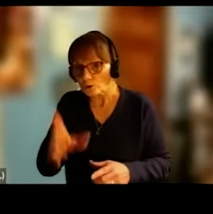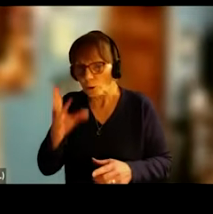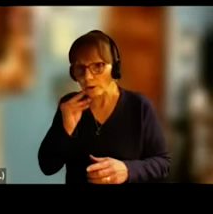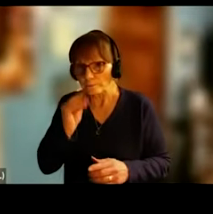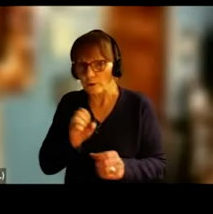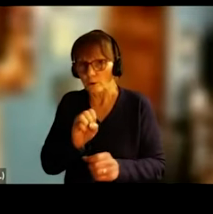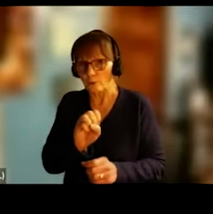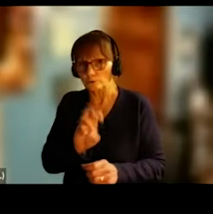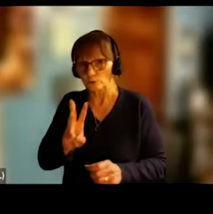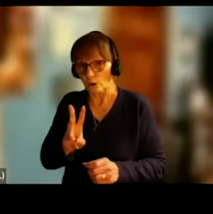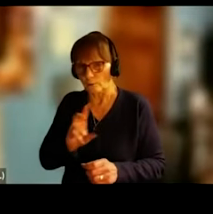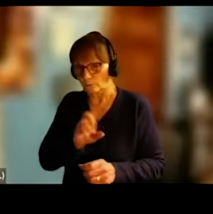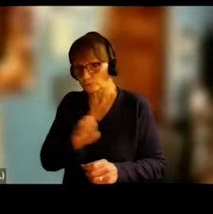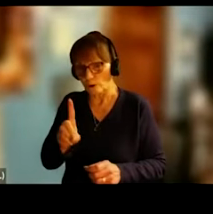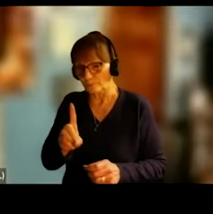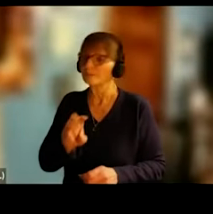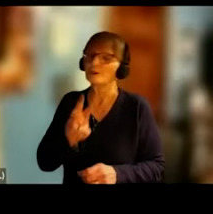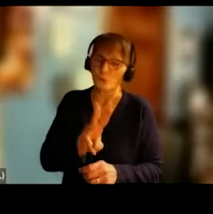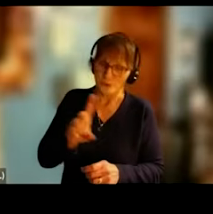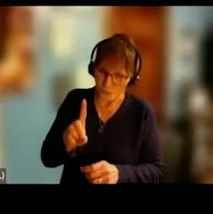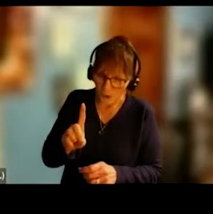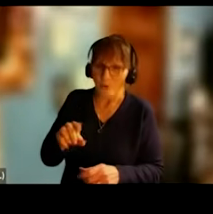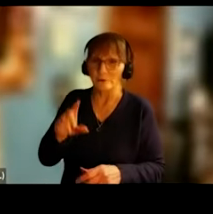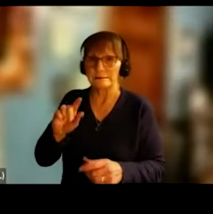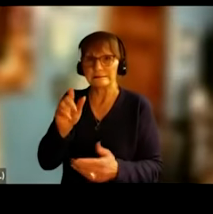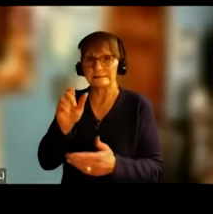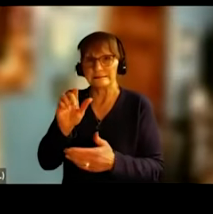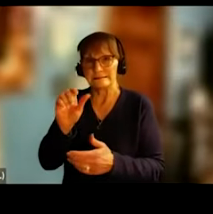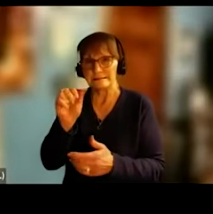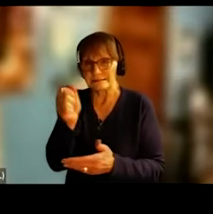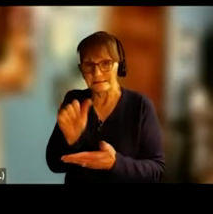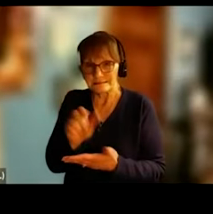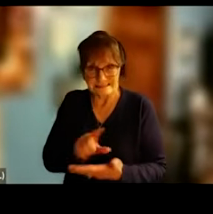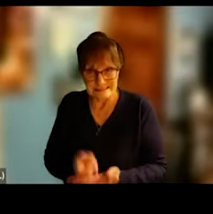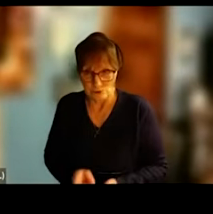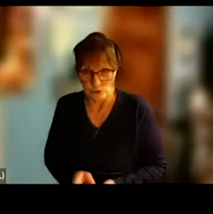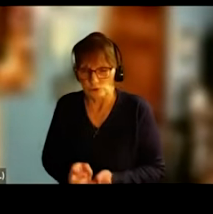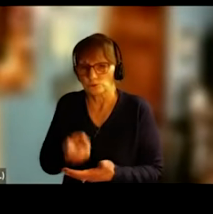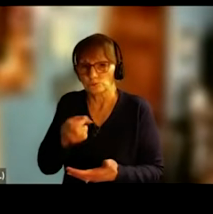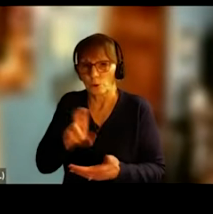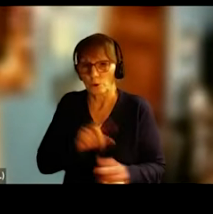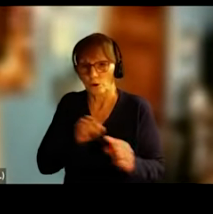I don't want you to experience seizures and end up in the hospital, but I'm concerned through intoxication